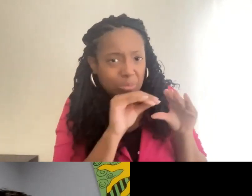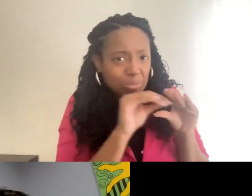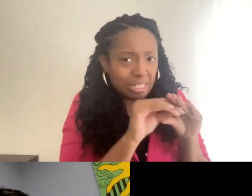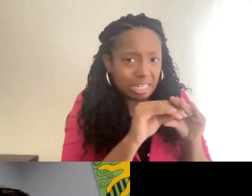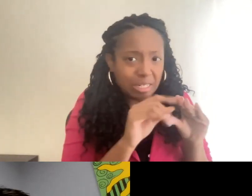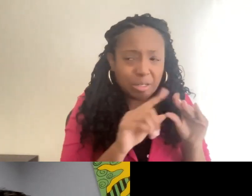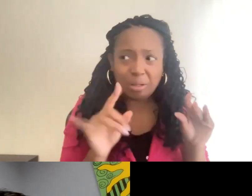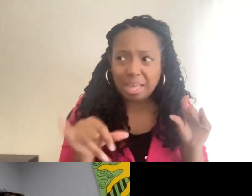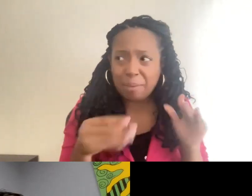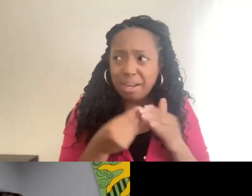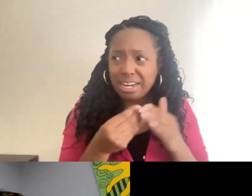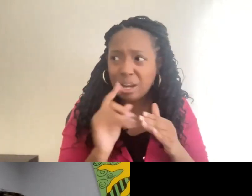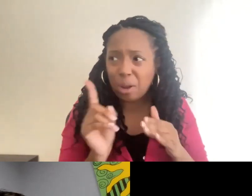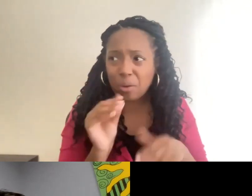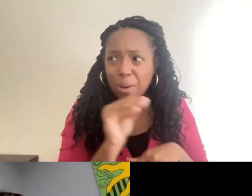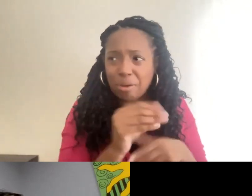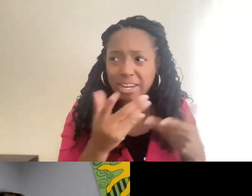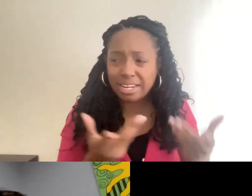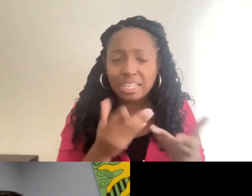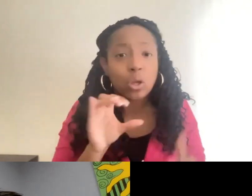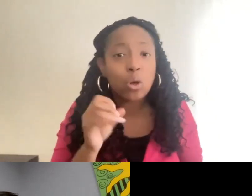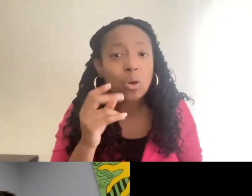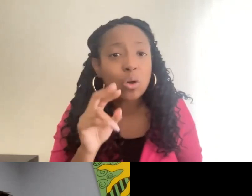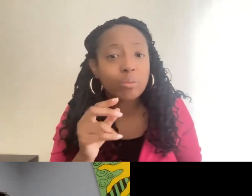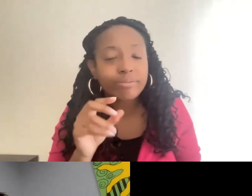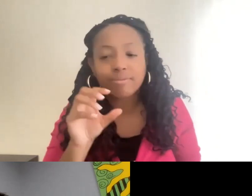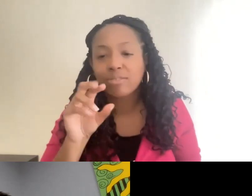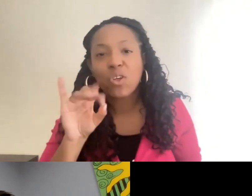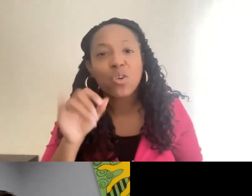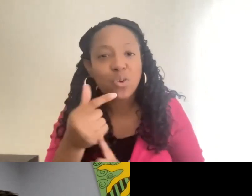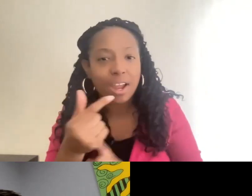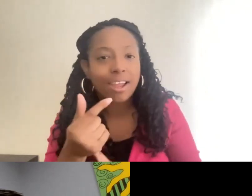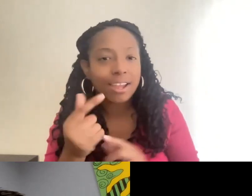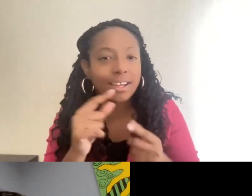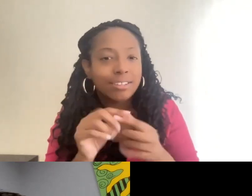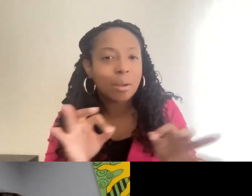that money so so Craig putting on that kind of investment hat and you think about people when